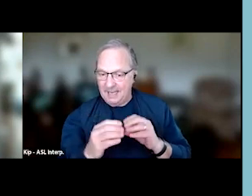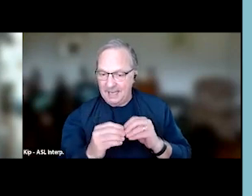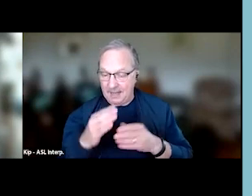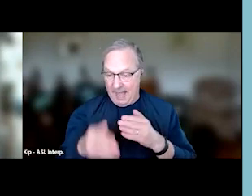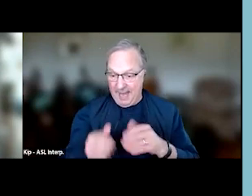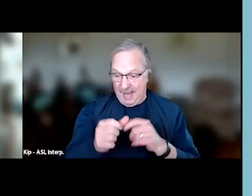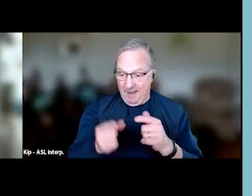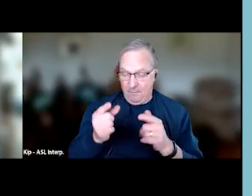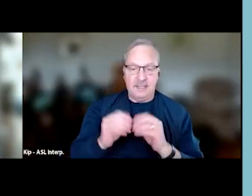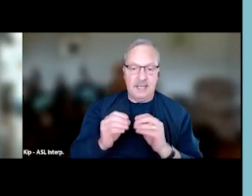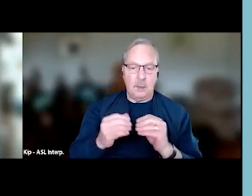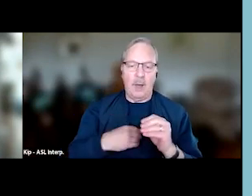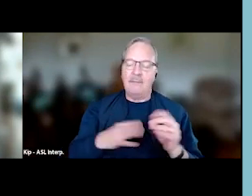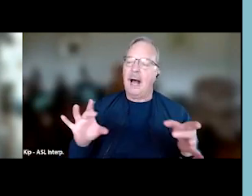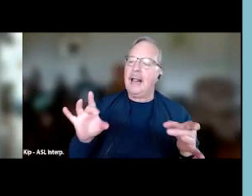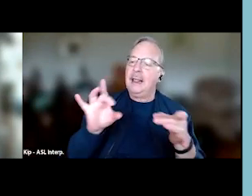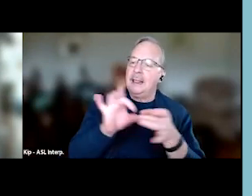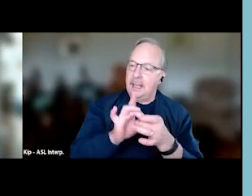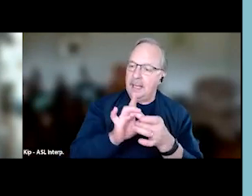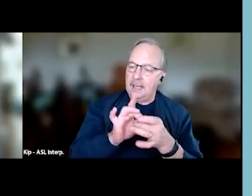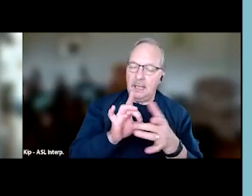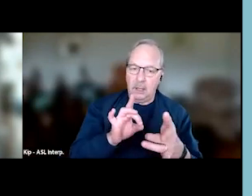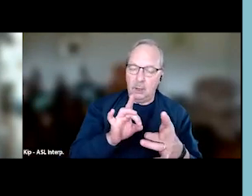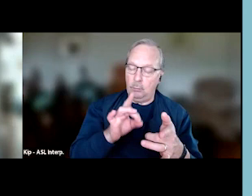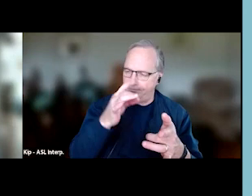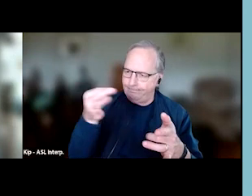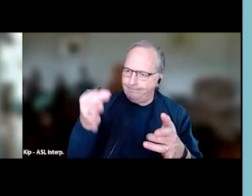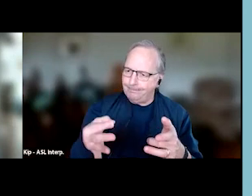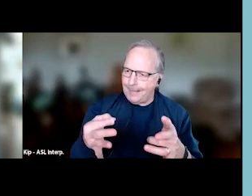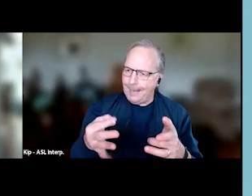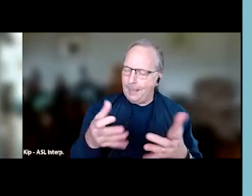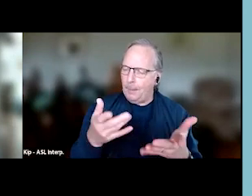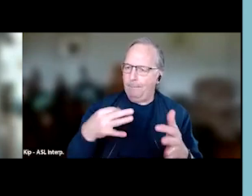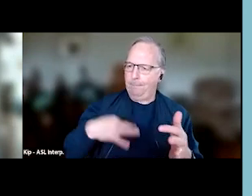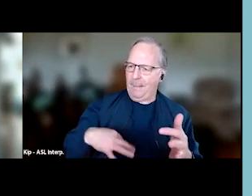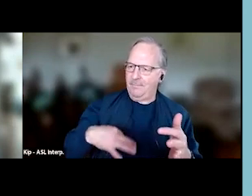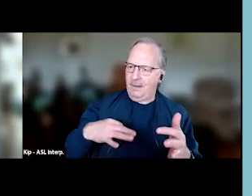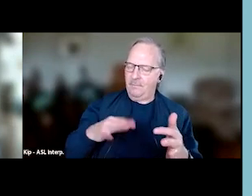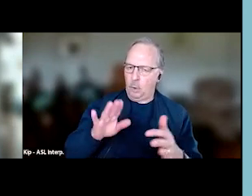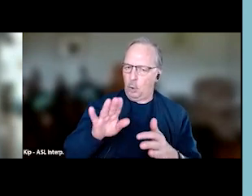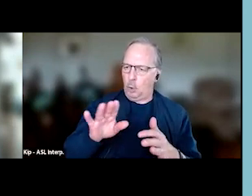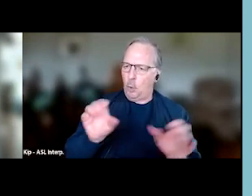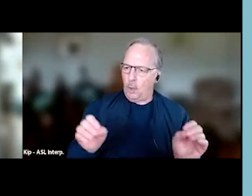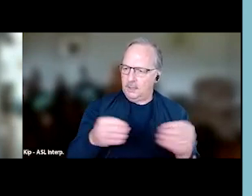we'll have a link for you should you decide that it would be beneficial for your organization